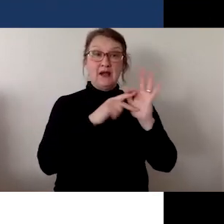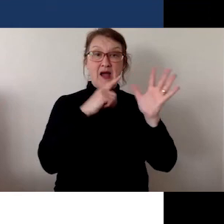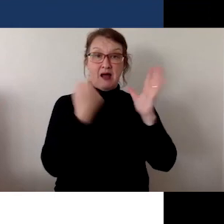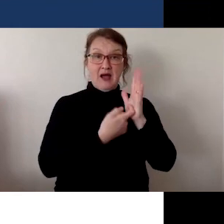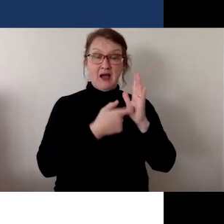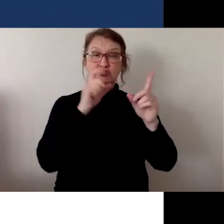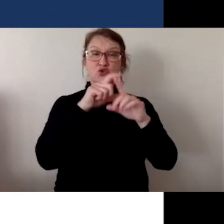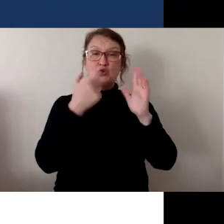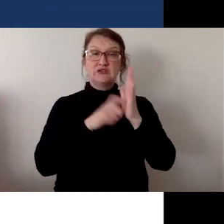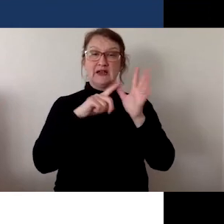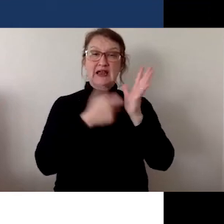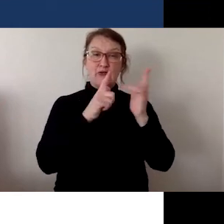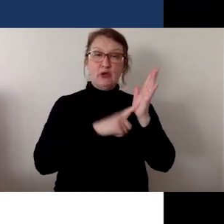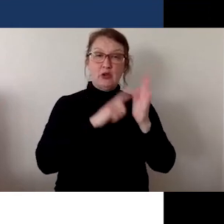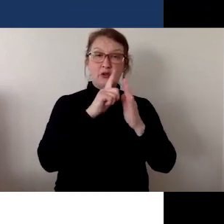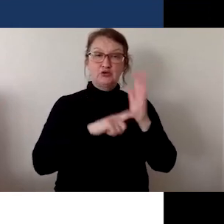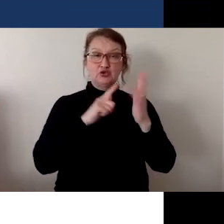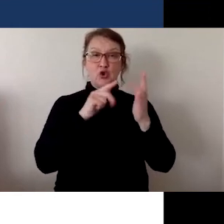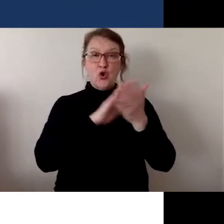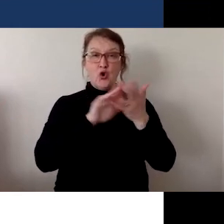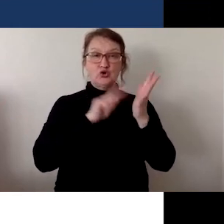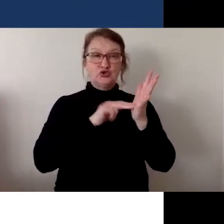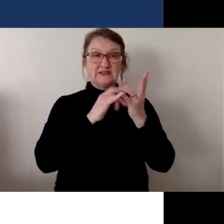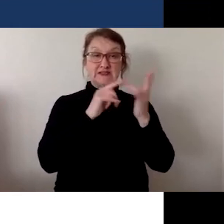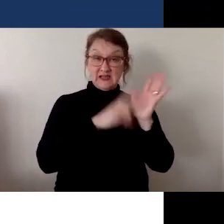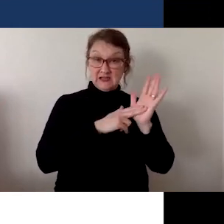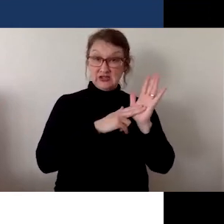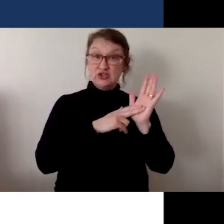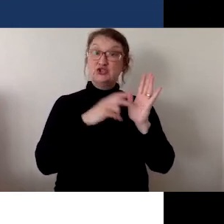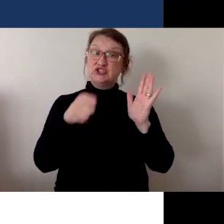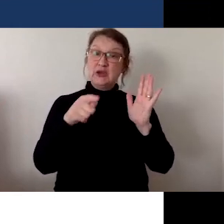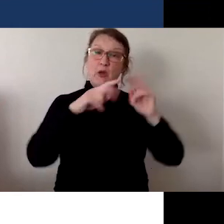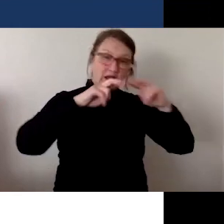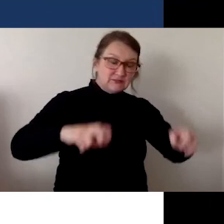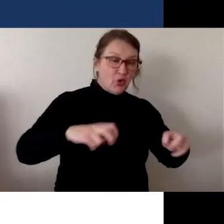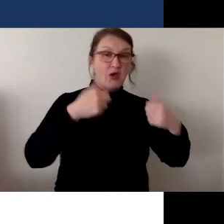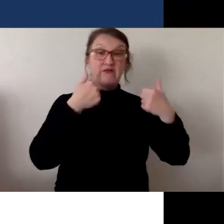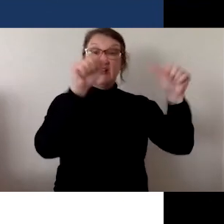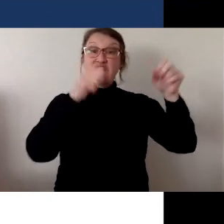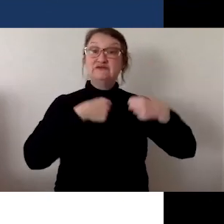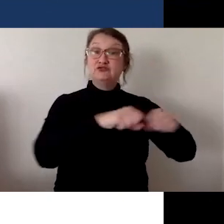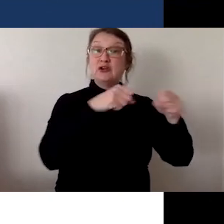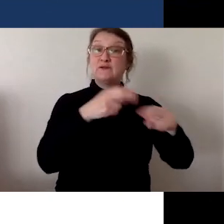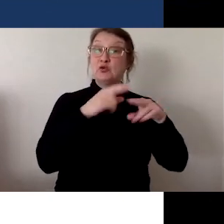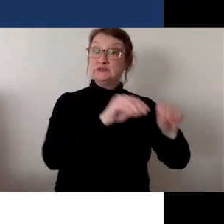explore effective strategies for teaching music, specifically online. Please join us for that.